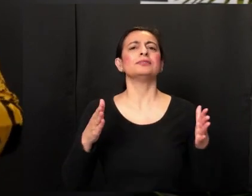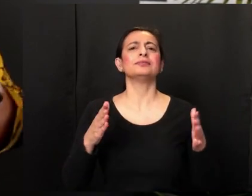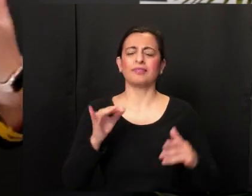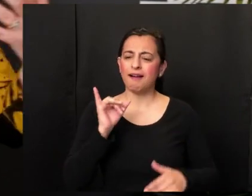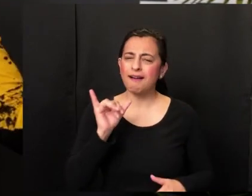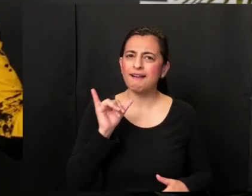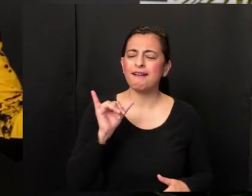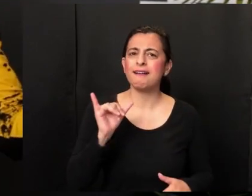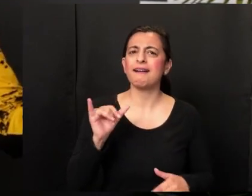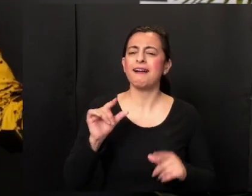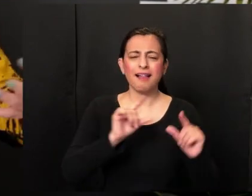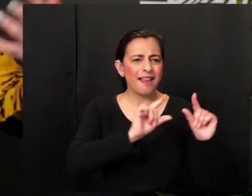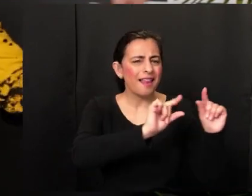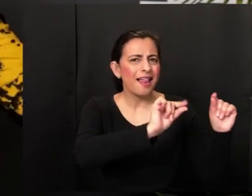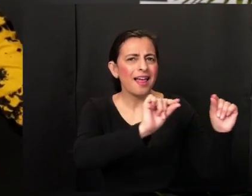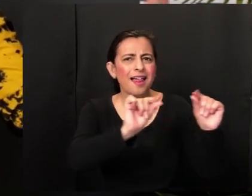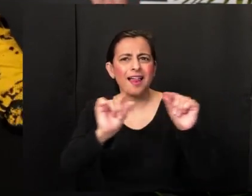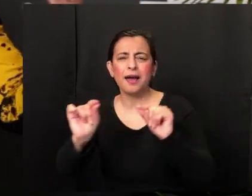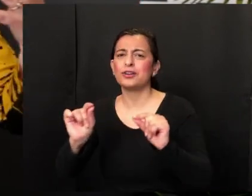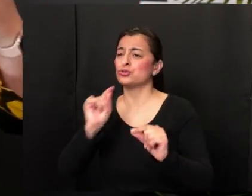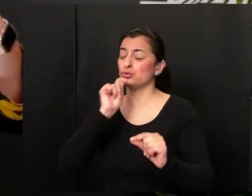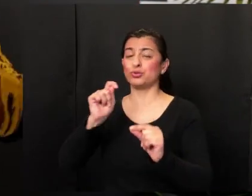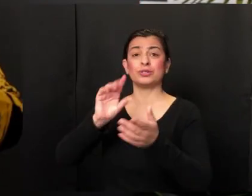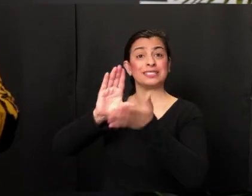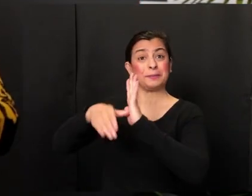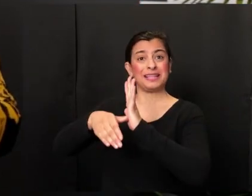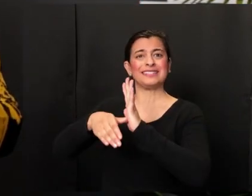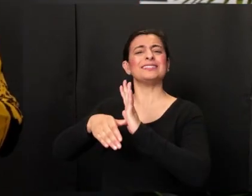that I was different from others and they could do things that I couldn’t,